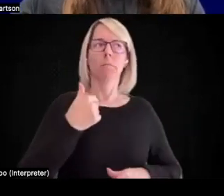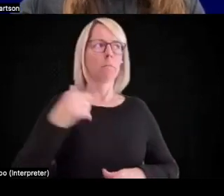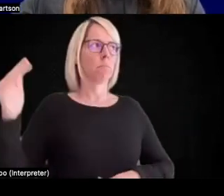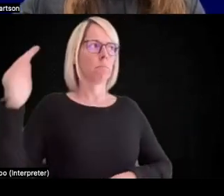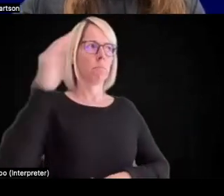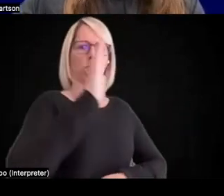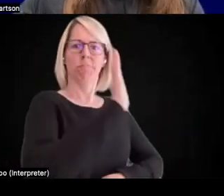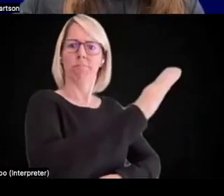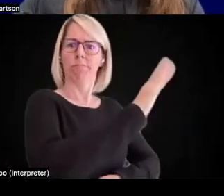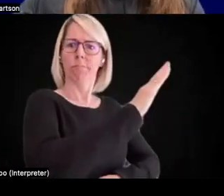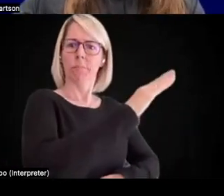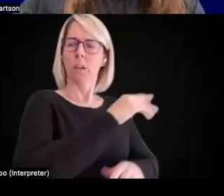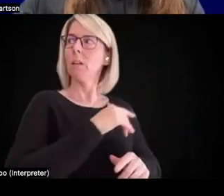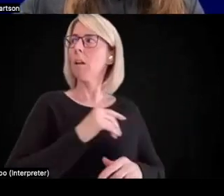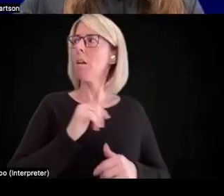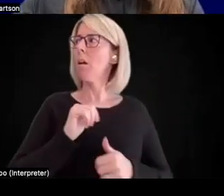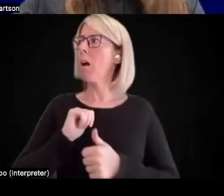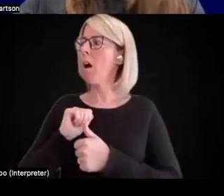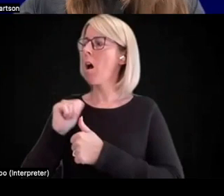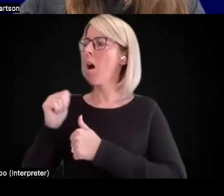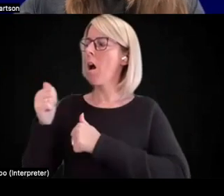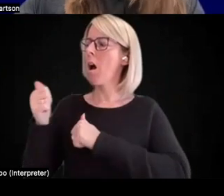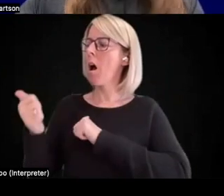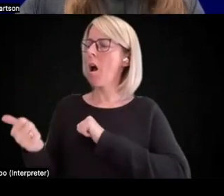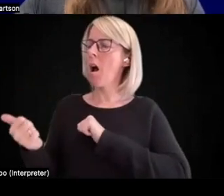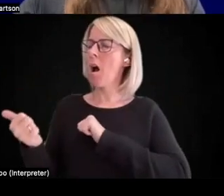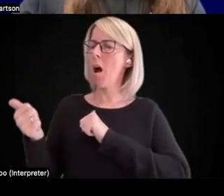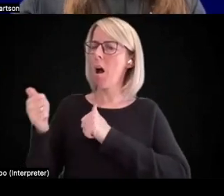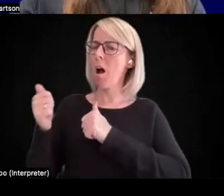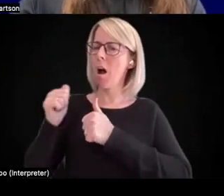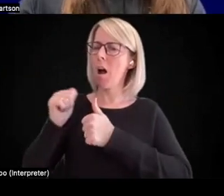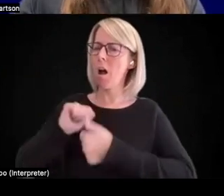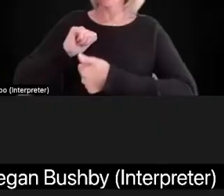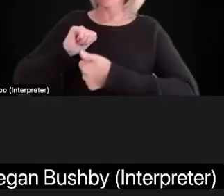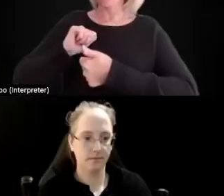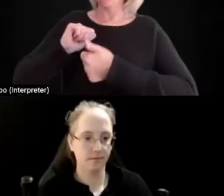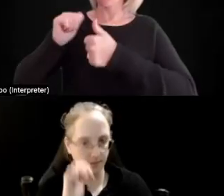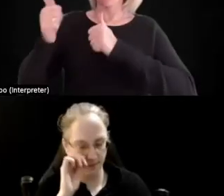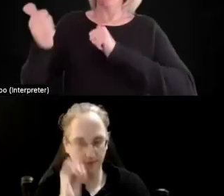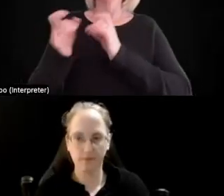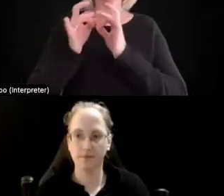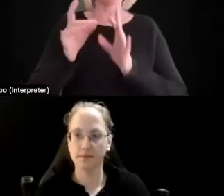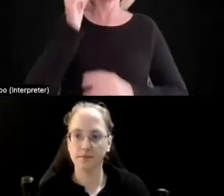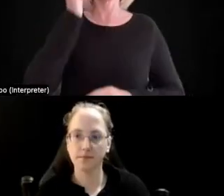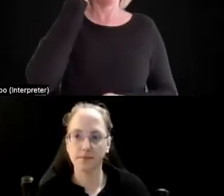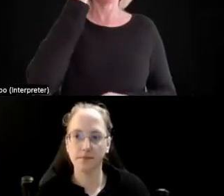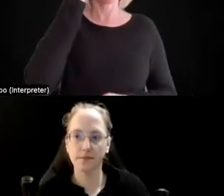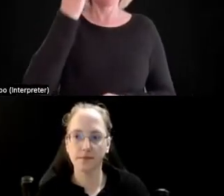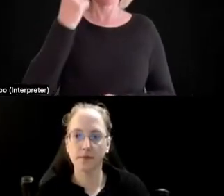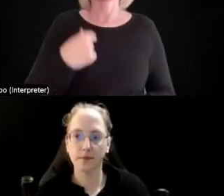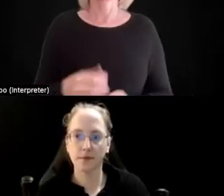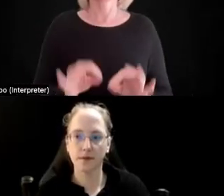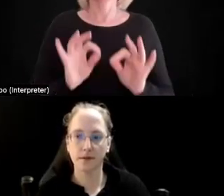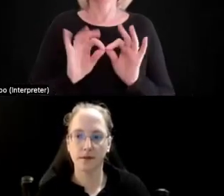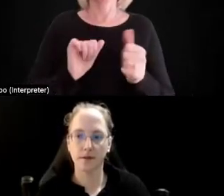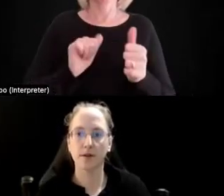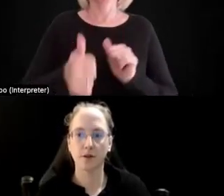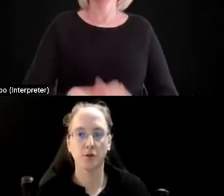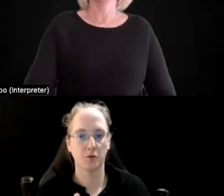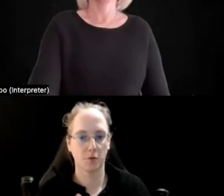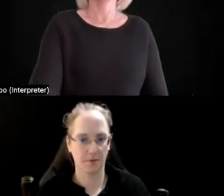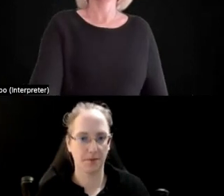interaction becomes a little more reciprocal. What I will often see in deafblind interactions